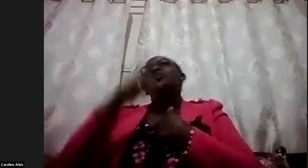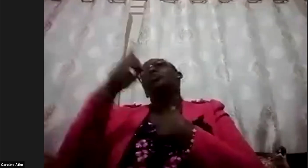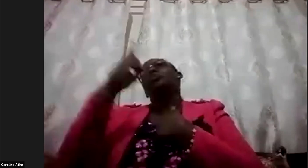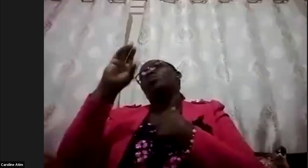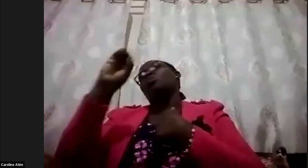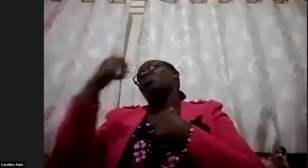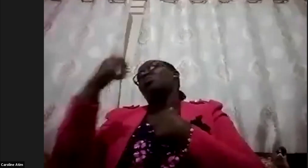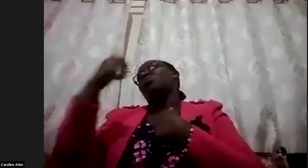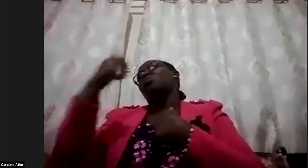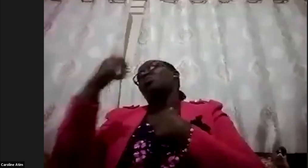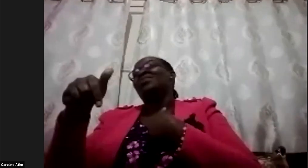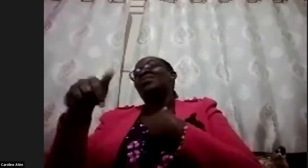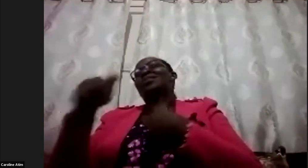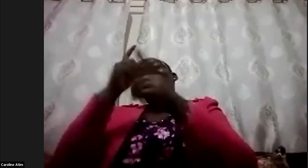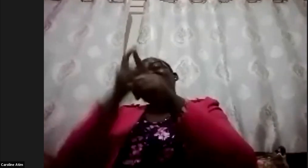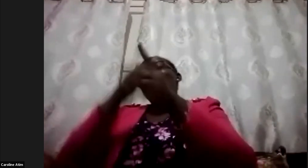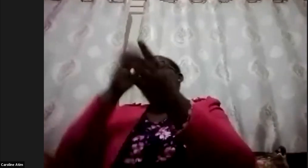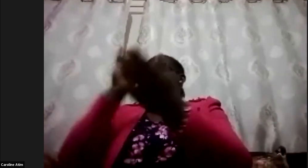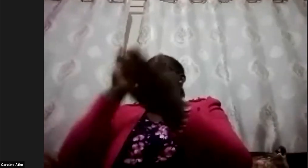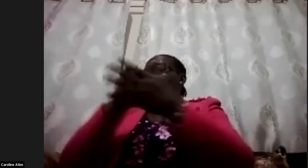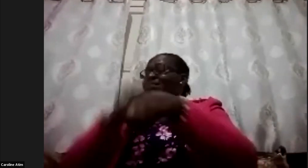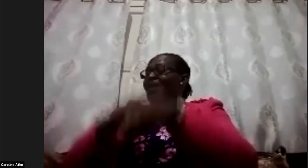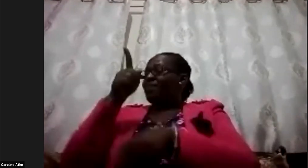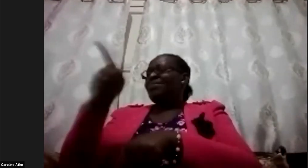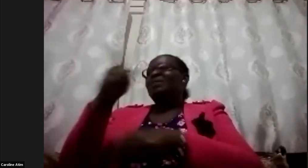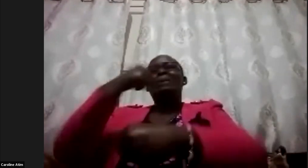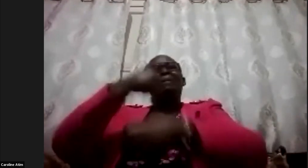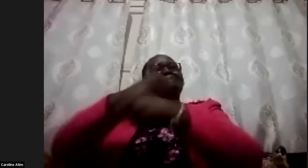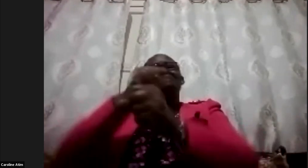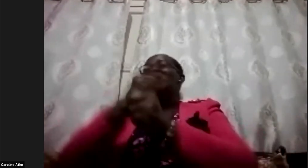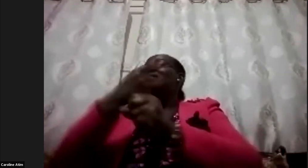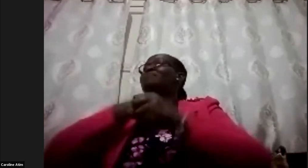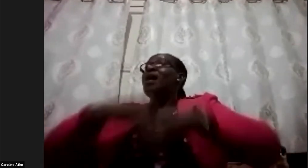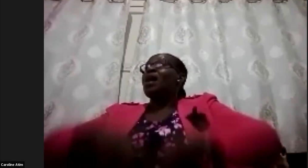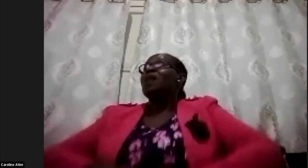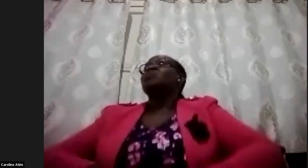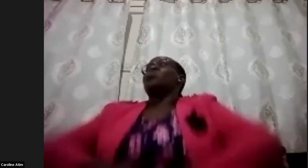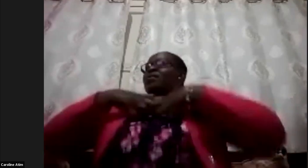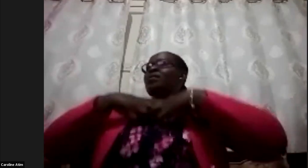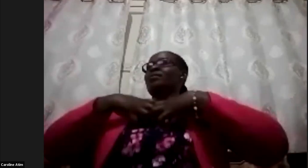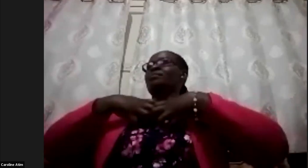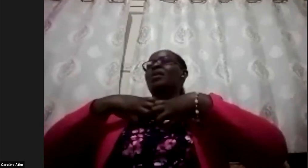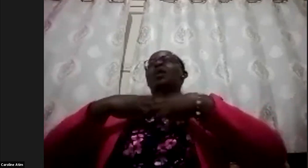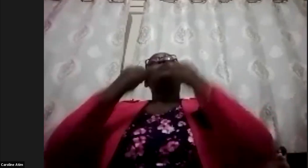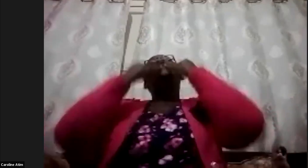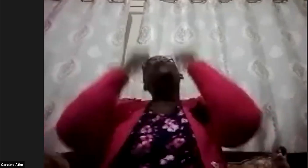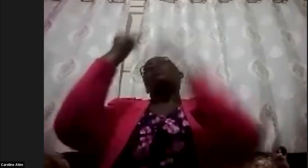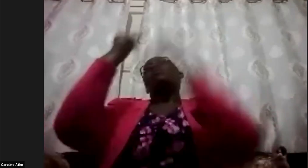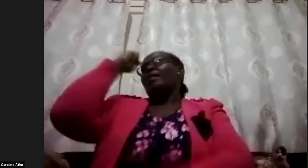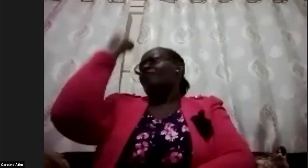had to (?) The police had to beat me and that was in 2017. From that time it made me very